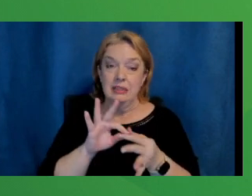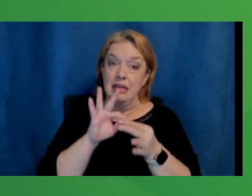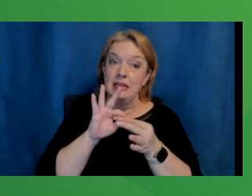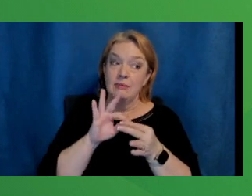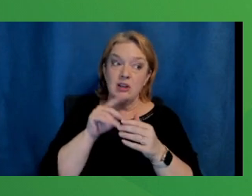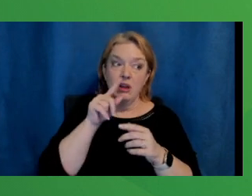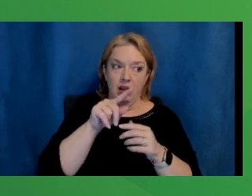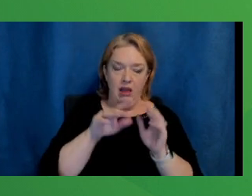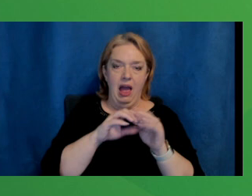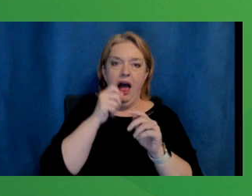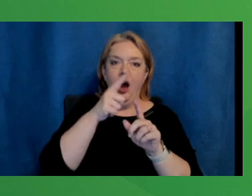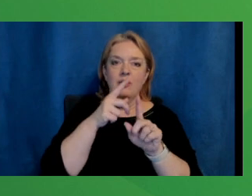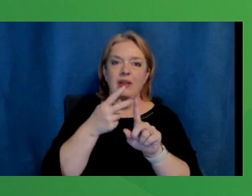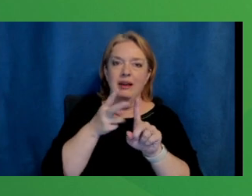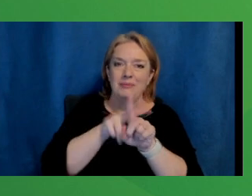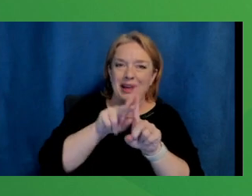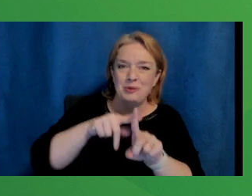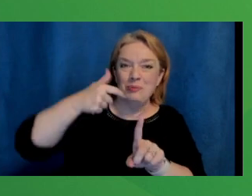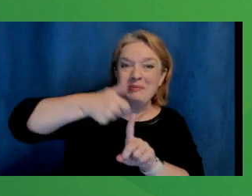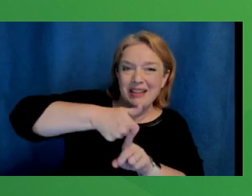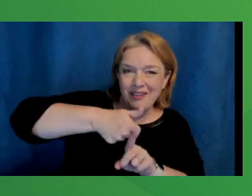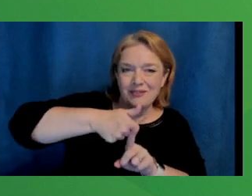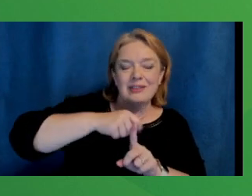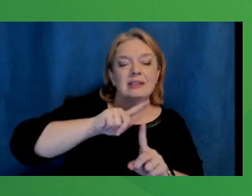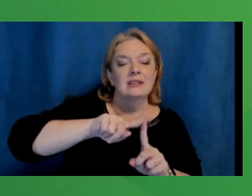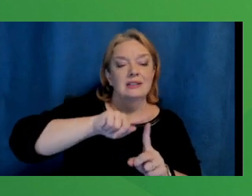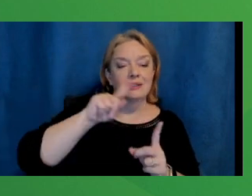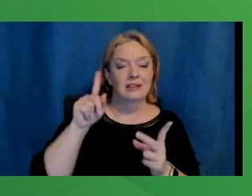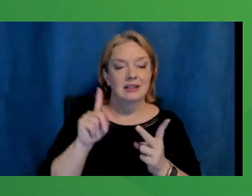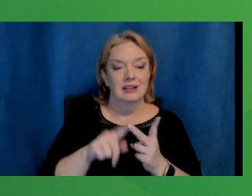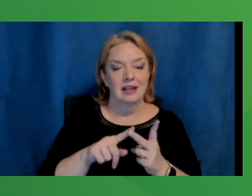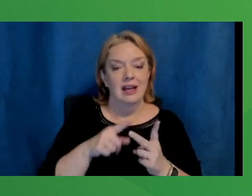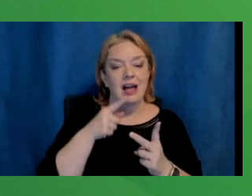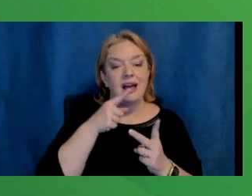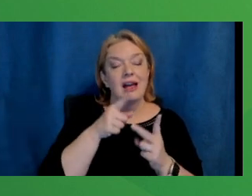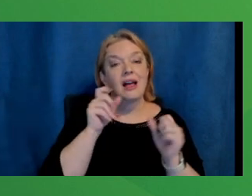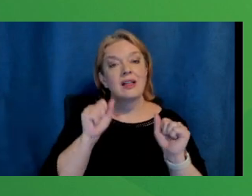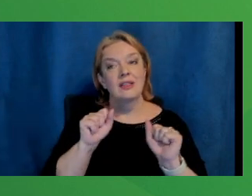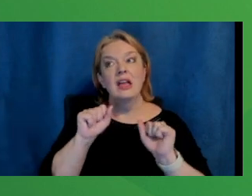that they best communicated this knowledge in their own culturally specific ways,